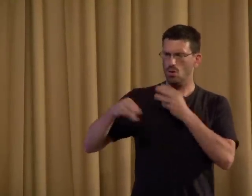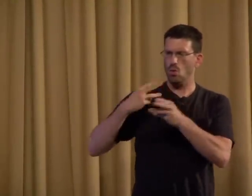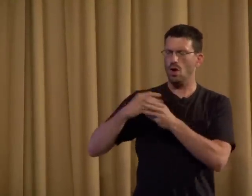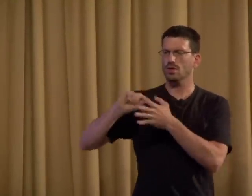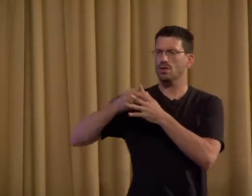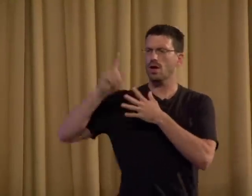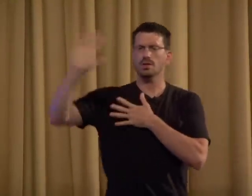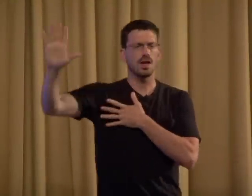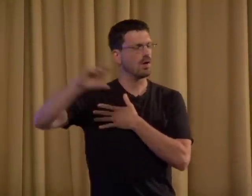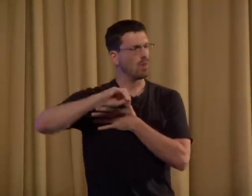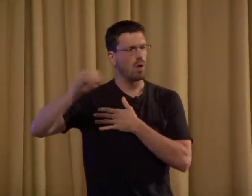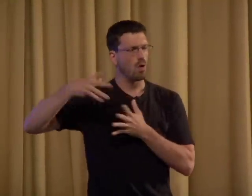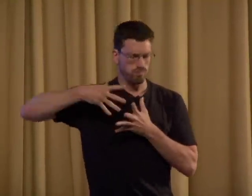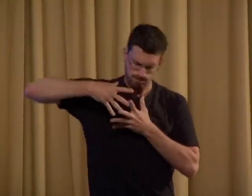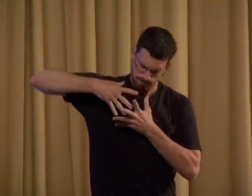And you can't say, I stop at this point here, and the world is over there. It and you are one.